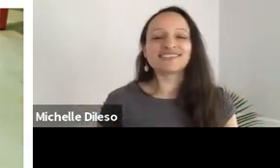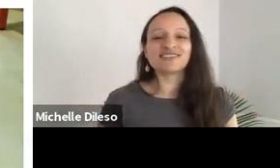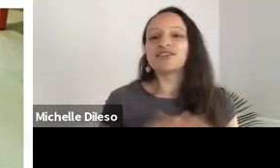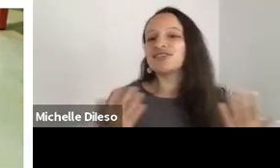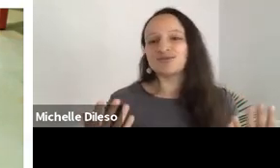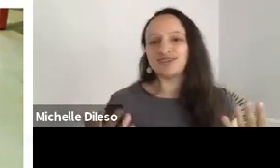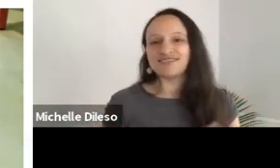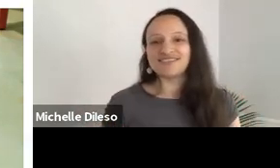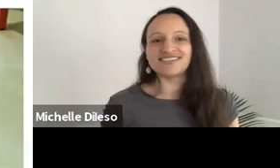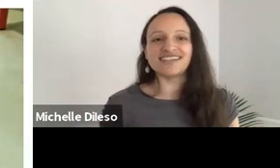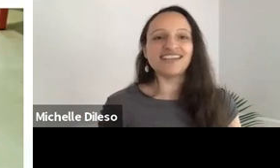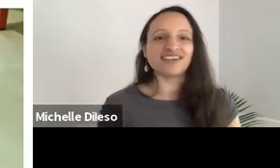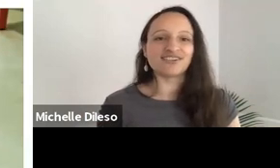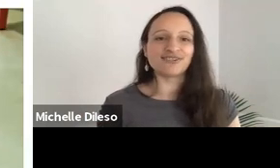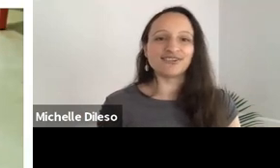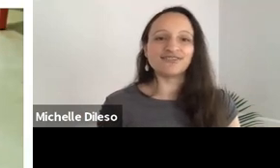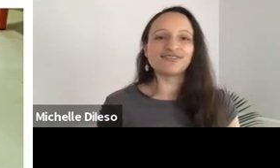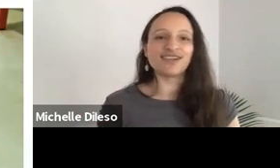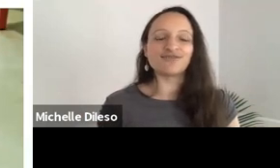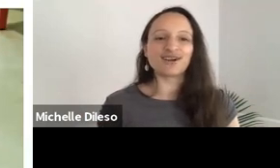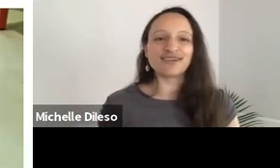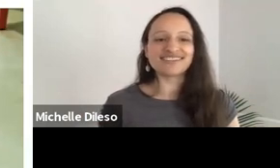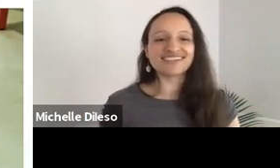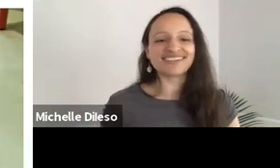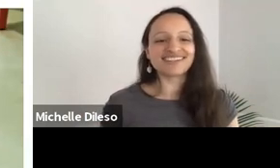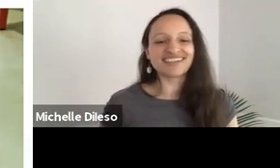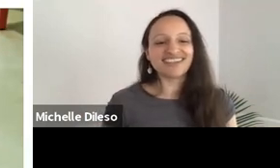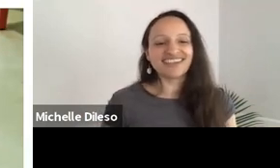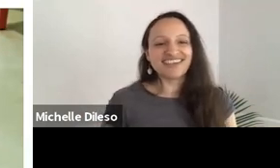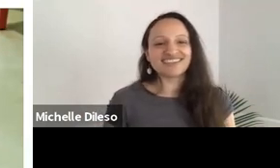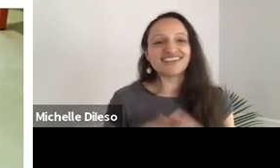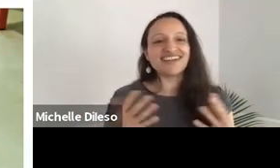And that's just what we love to see in our sort of environment.